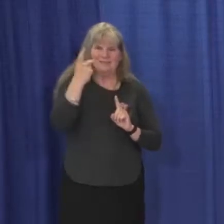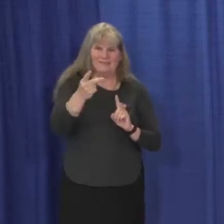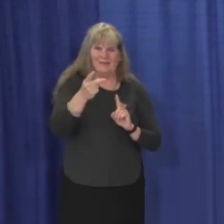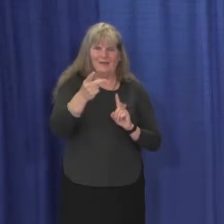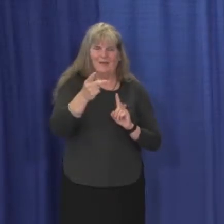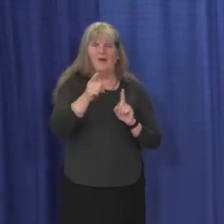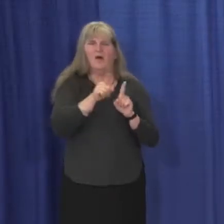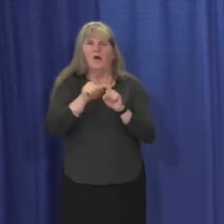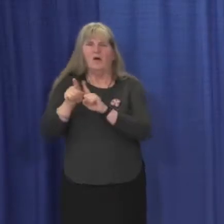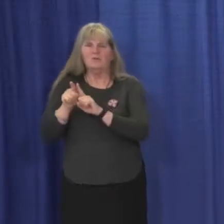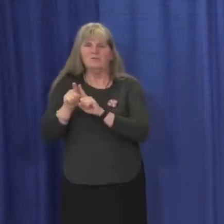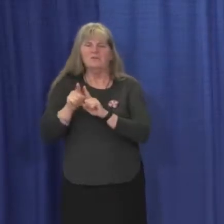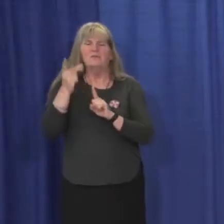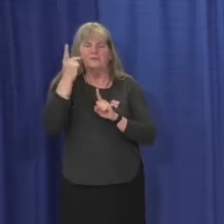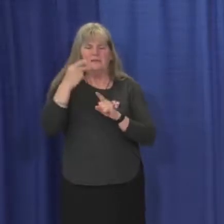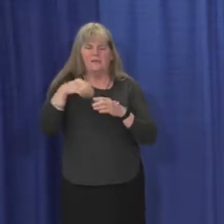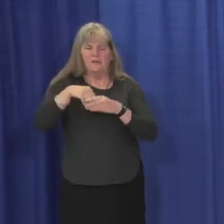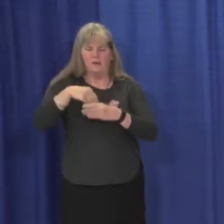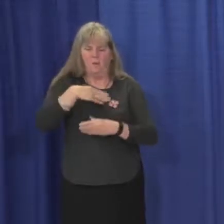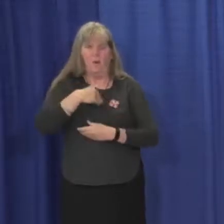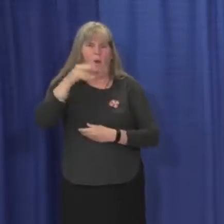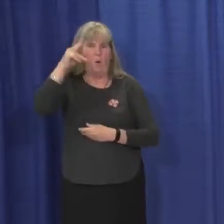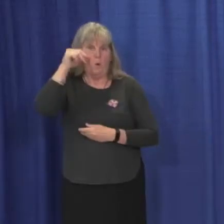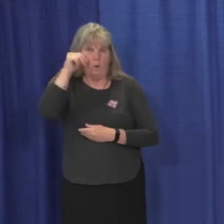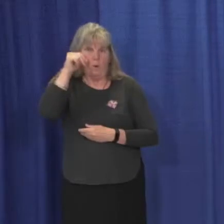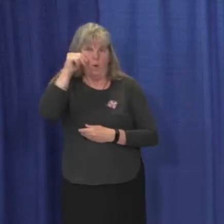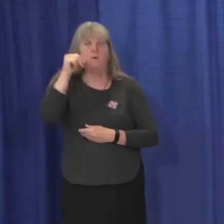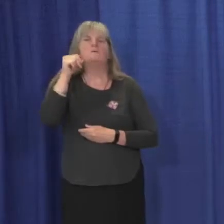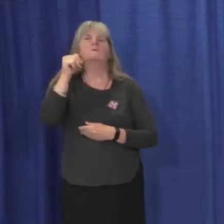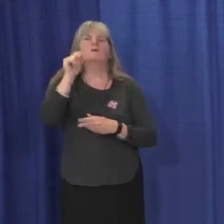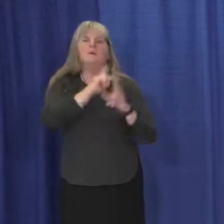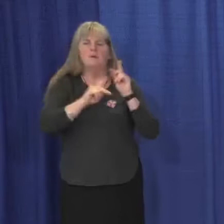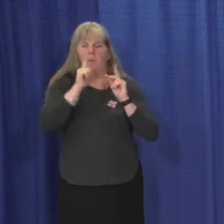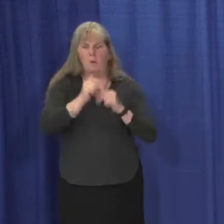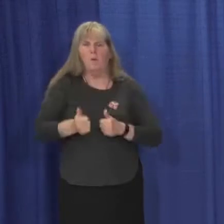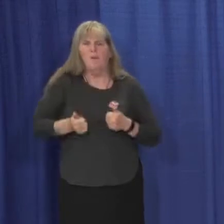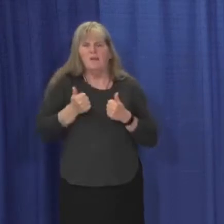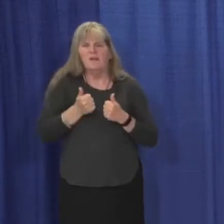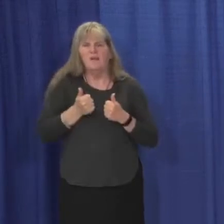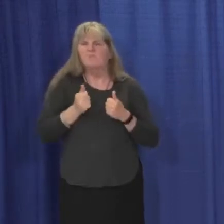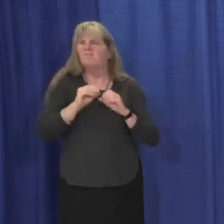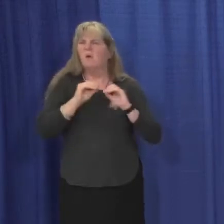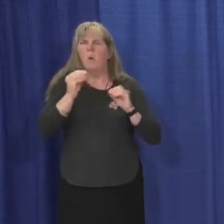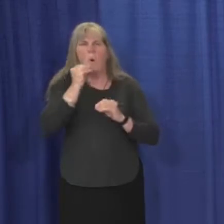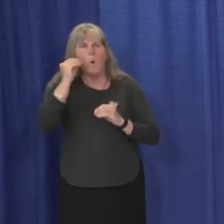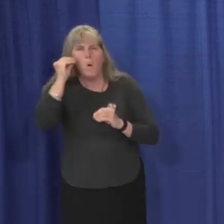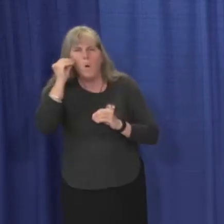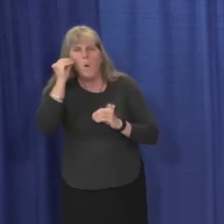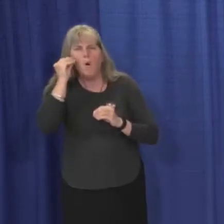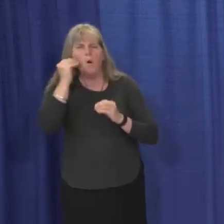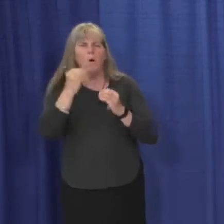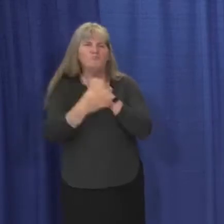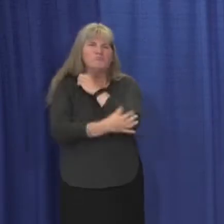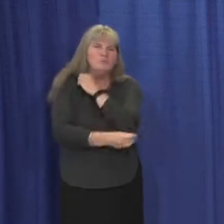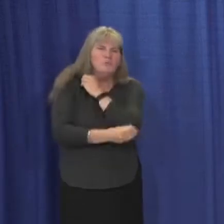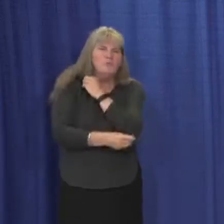are seeing transmission and the Whitehorse urban network of housing and stable citizens.